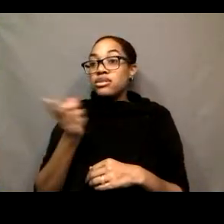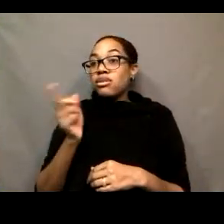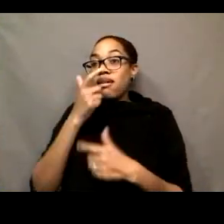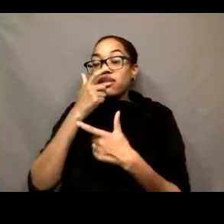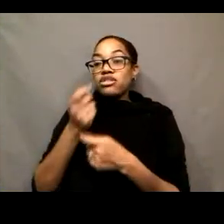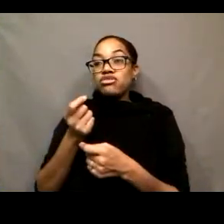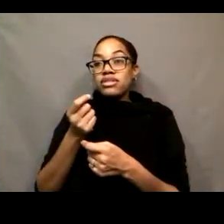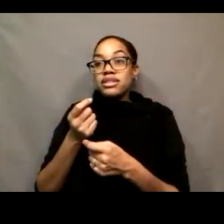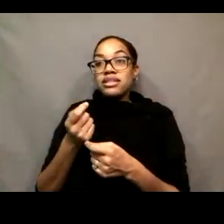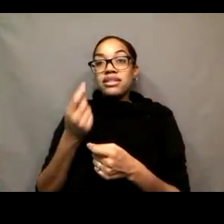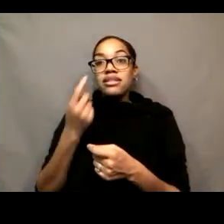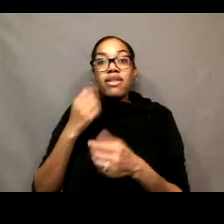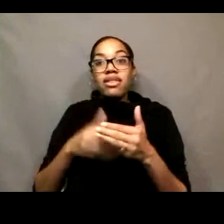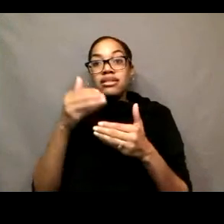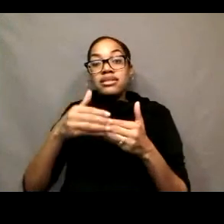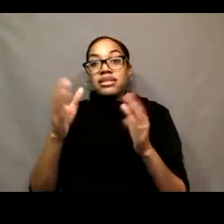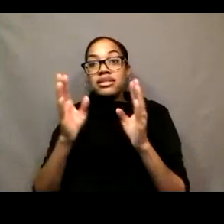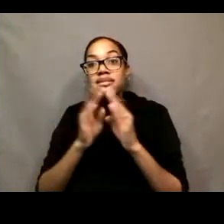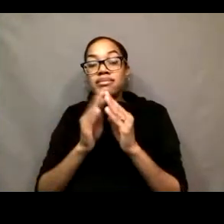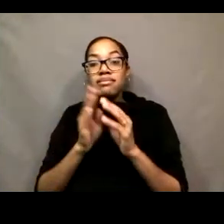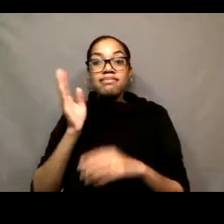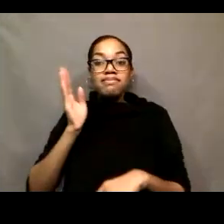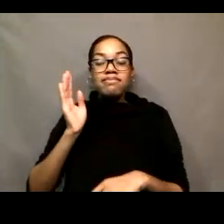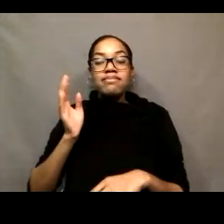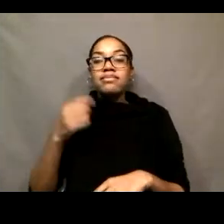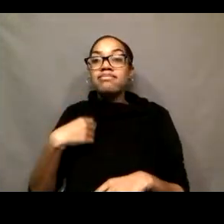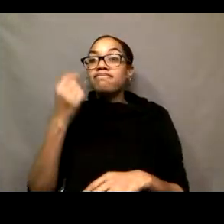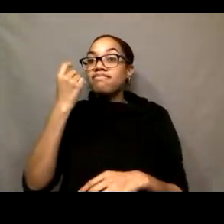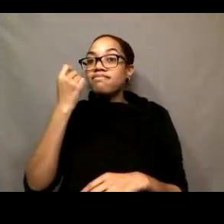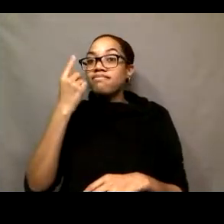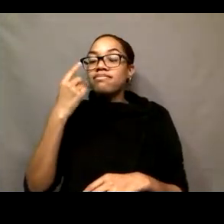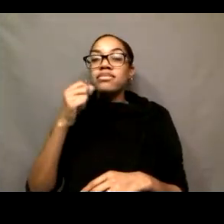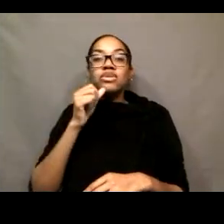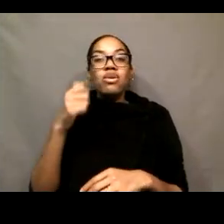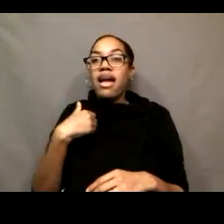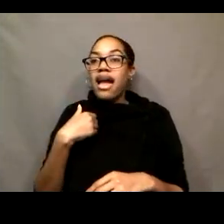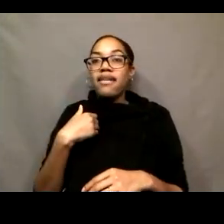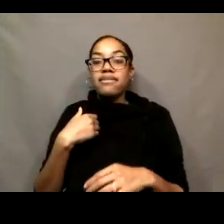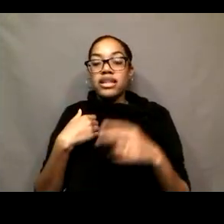as a reminder, we do not have a NOAA Live on the next two Wednesdays because of the holiday